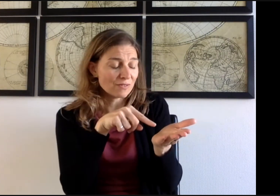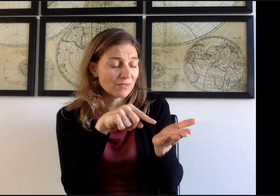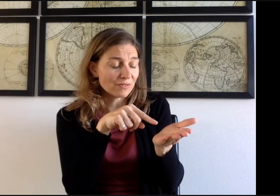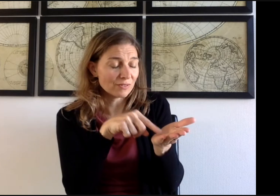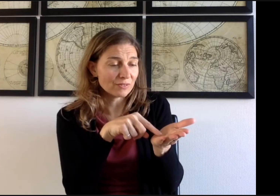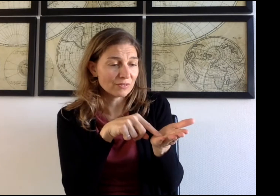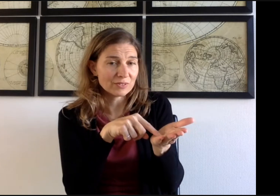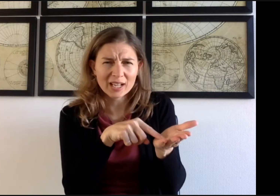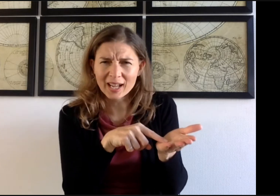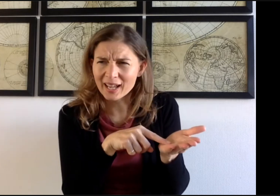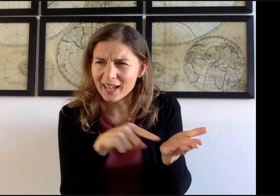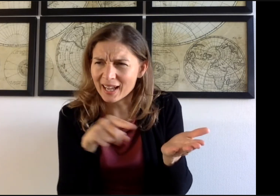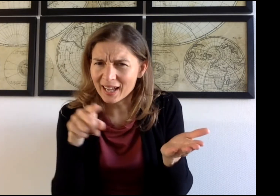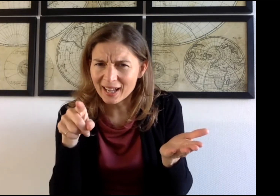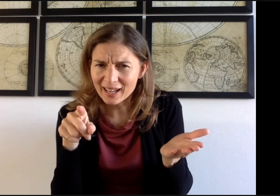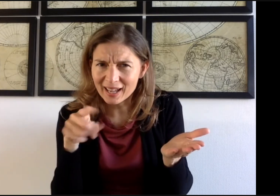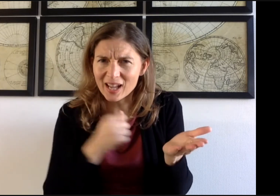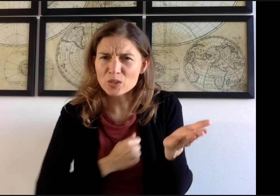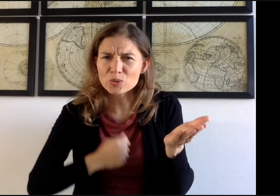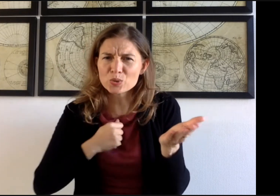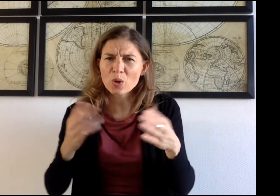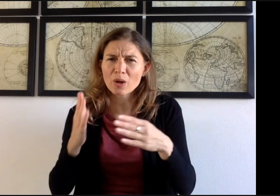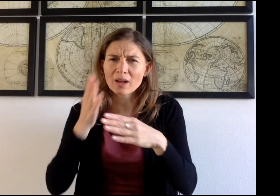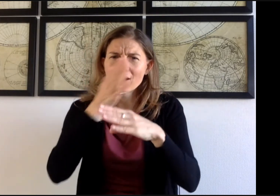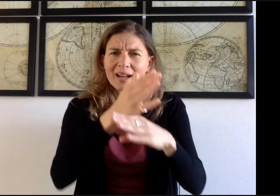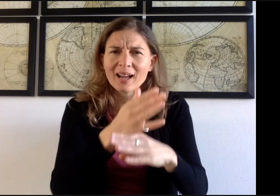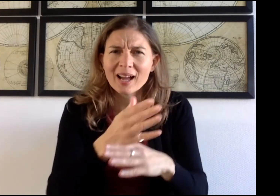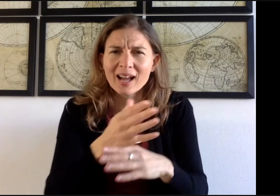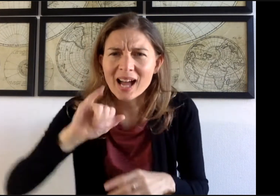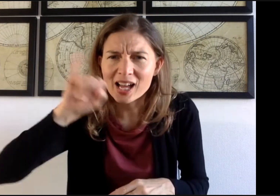Yes, I'm sorry, to interrupt, but you need to mute yourself,